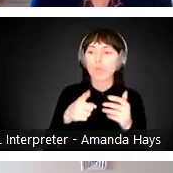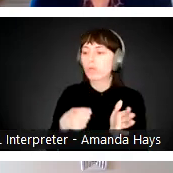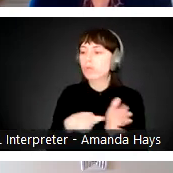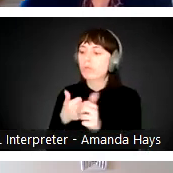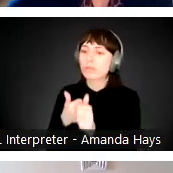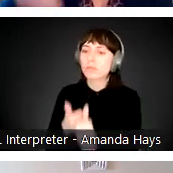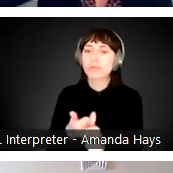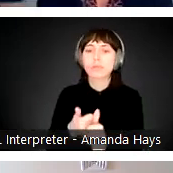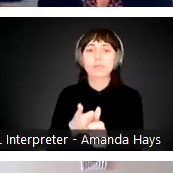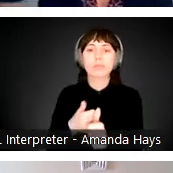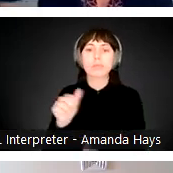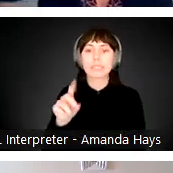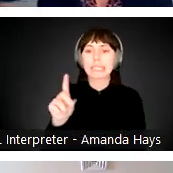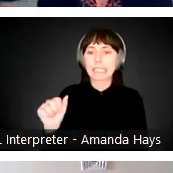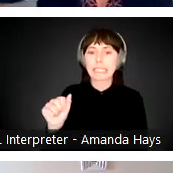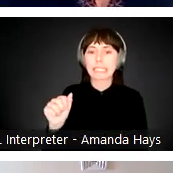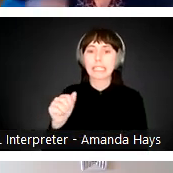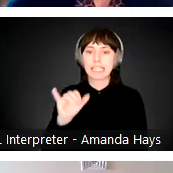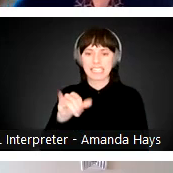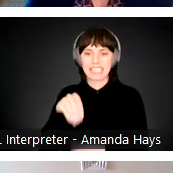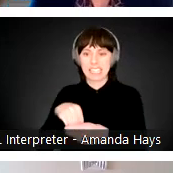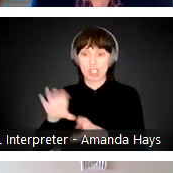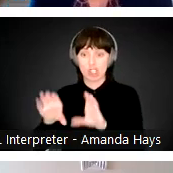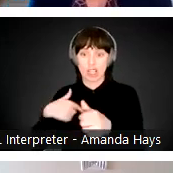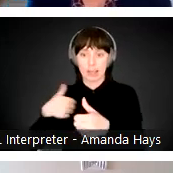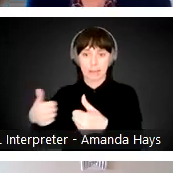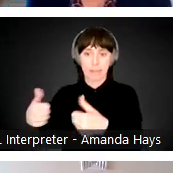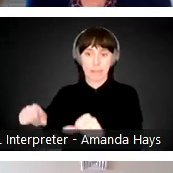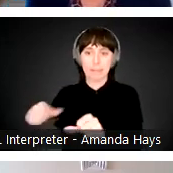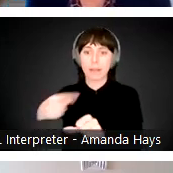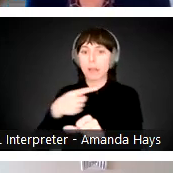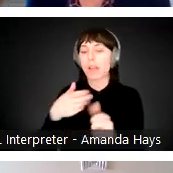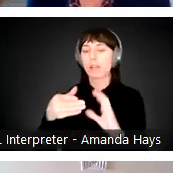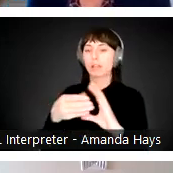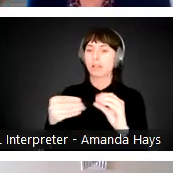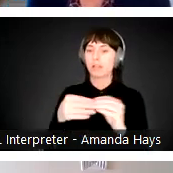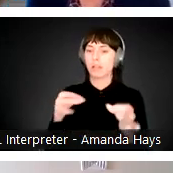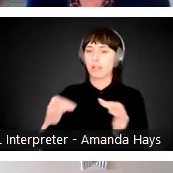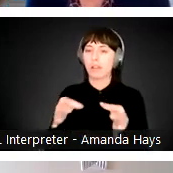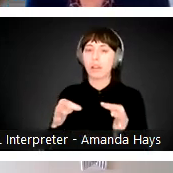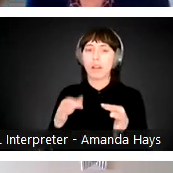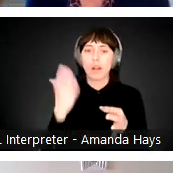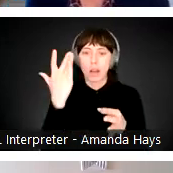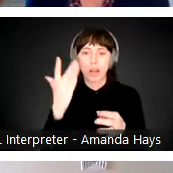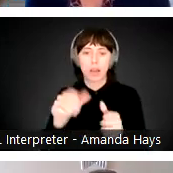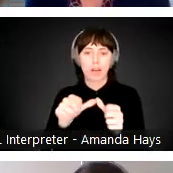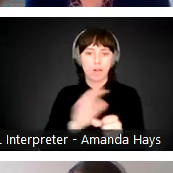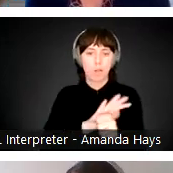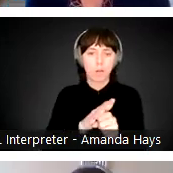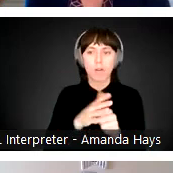guidance- and that's what's in the chat- regarding Long COVID meeting the